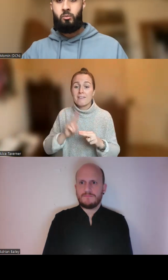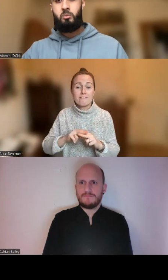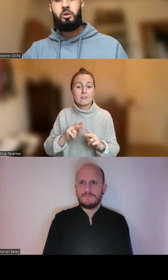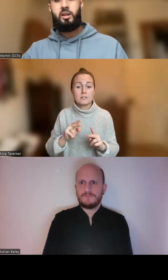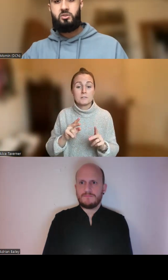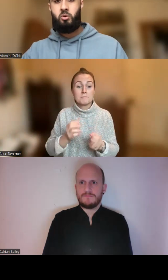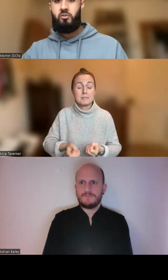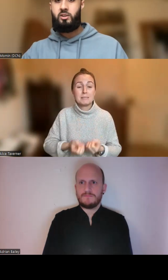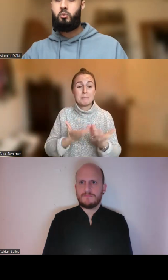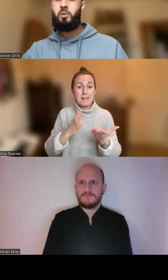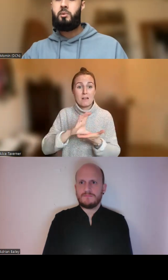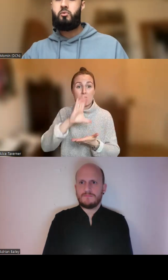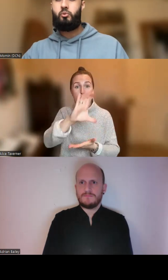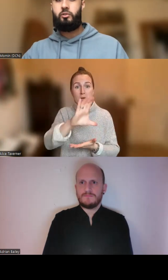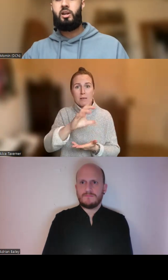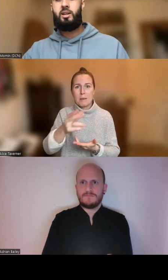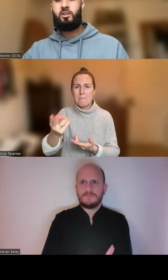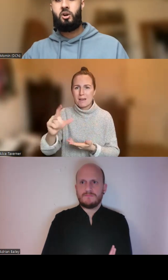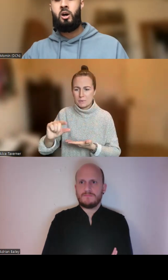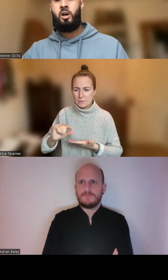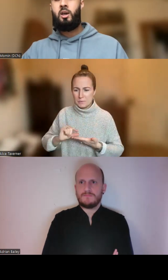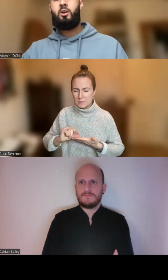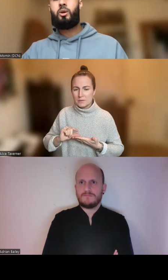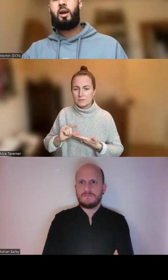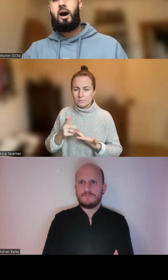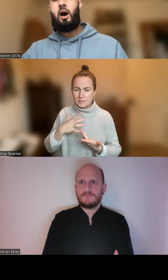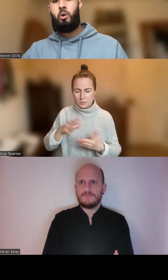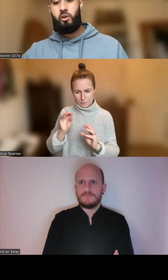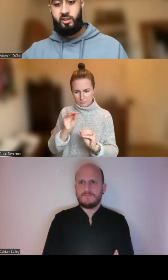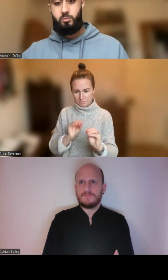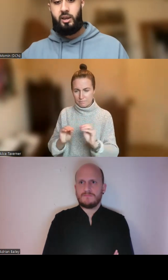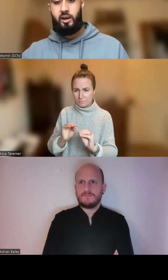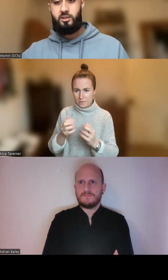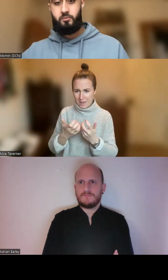or maybe we need to get some more advice or maybe we really need to start looking at how we're running these paid ads.